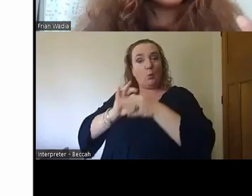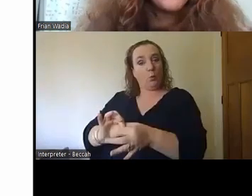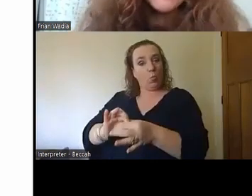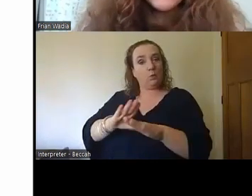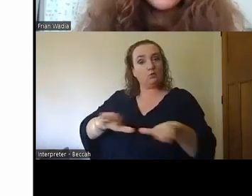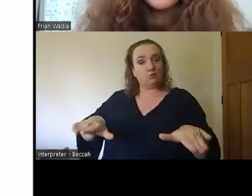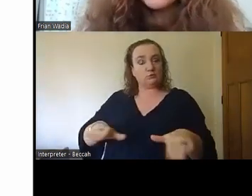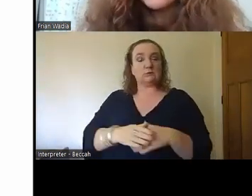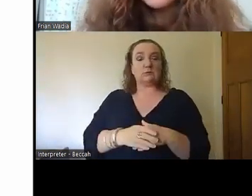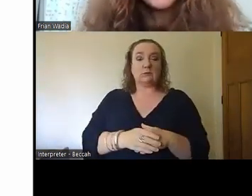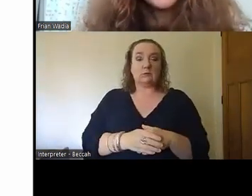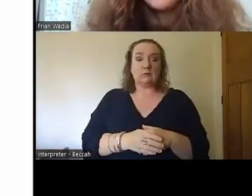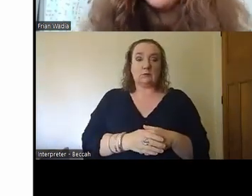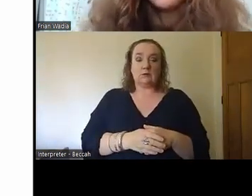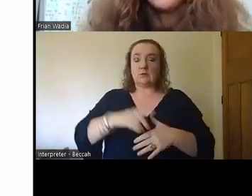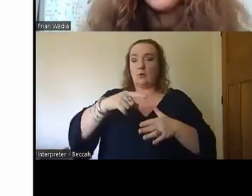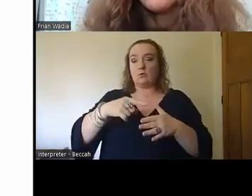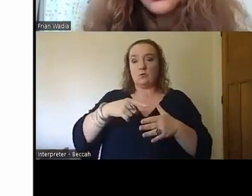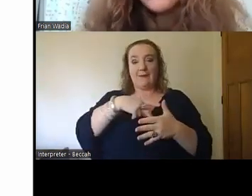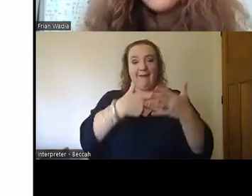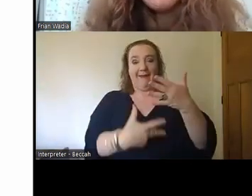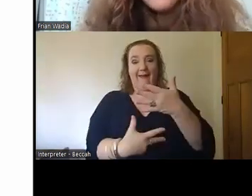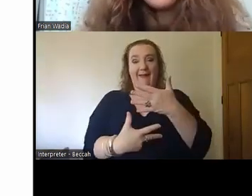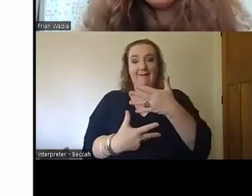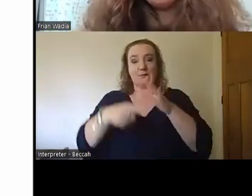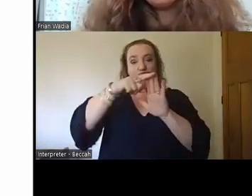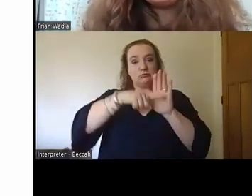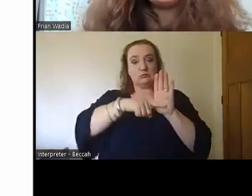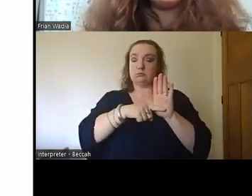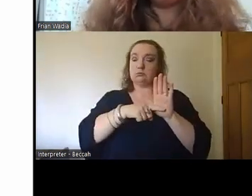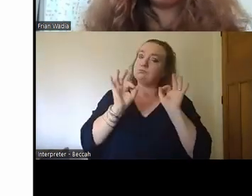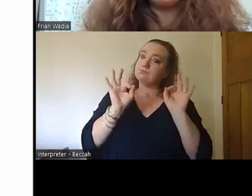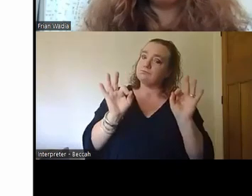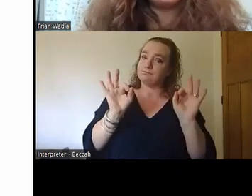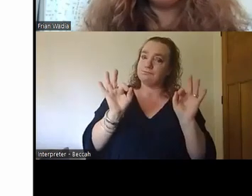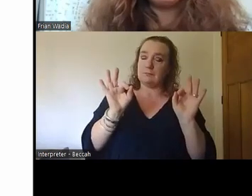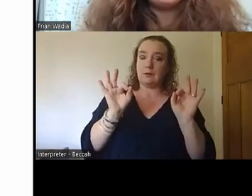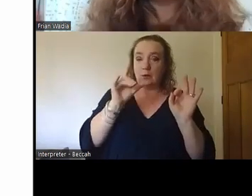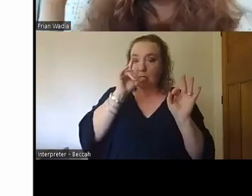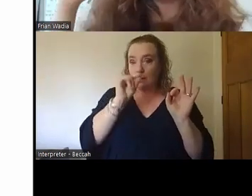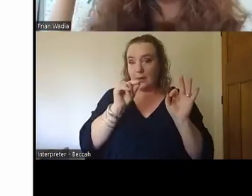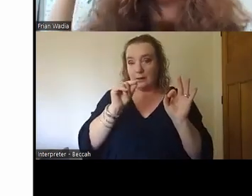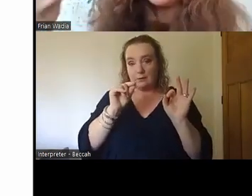So, fabulous ed principles, again, you know, you can apply them and what I say is don't try to apply those principles